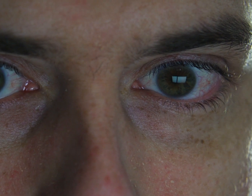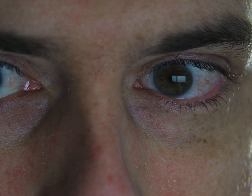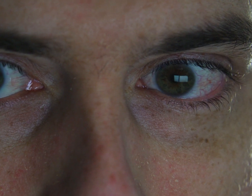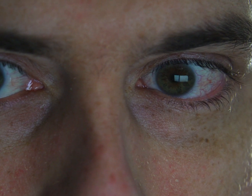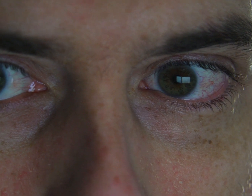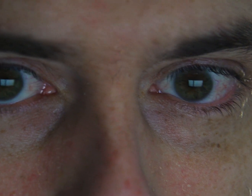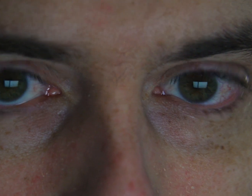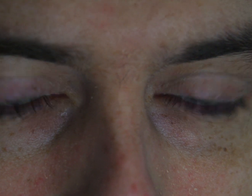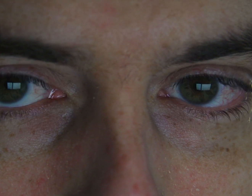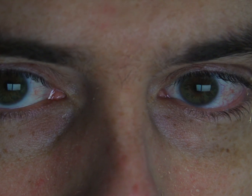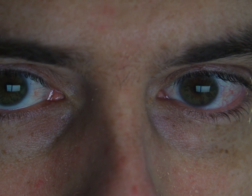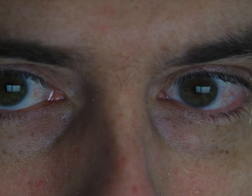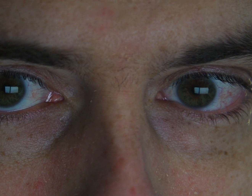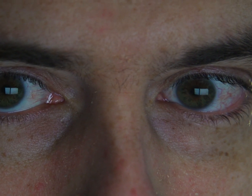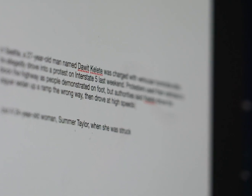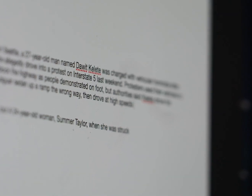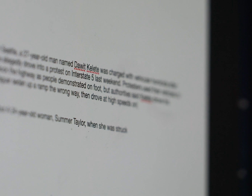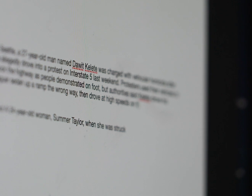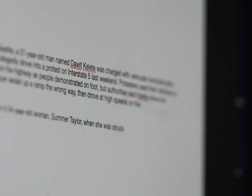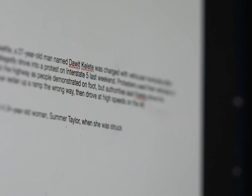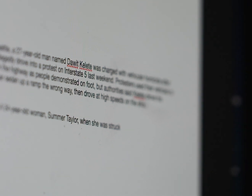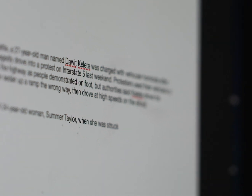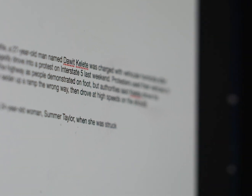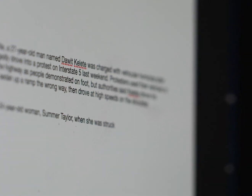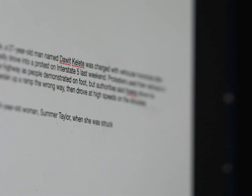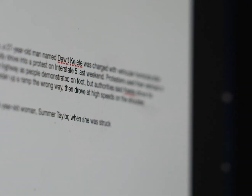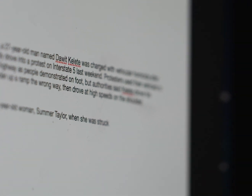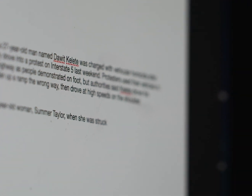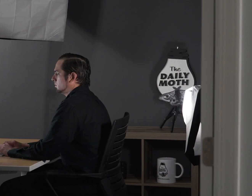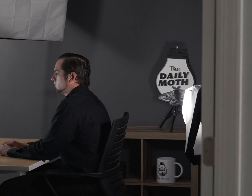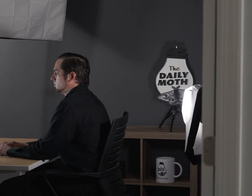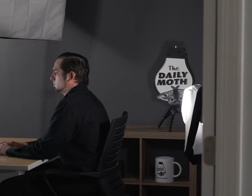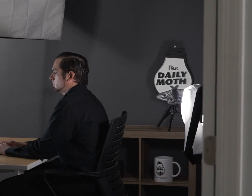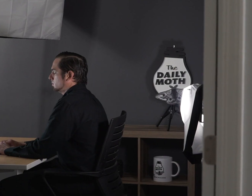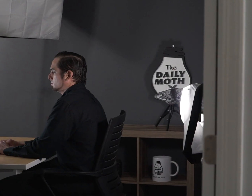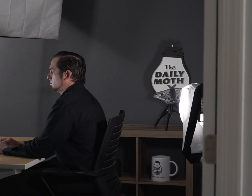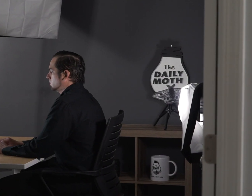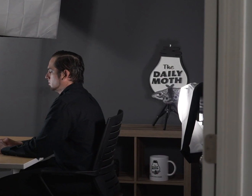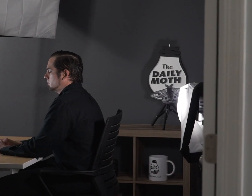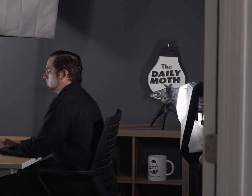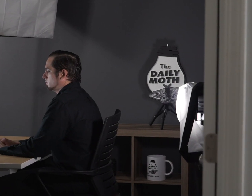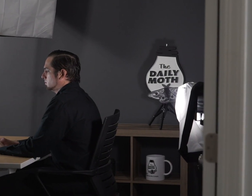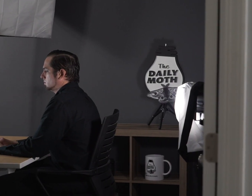(voiceover continues) If he makes mistakes, he will admit them, or he will correct himself."